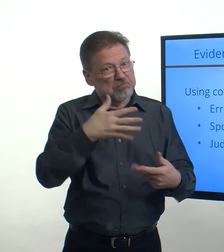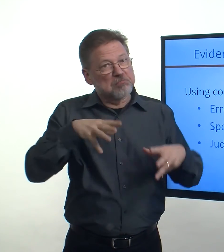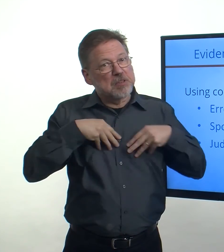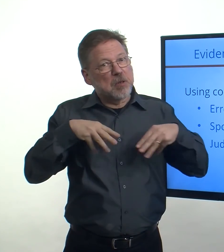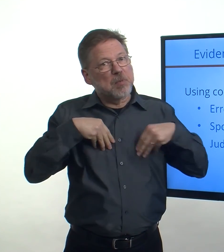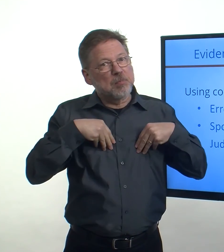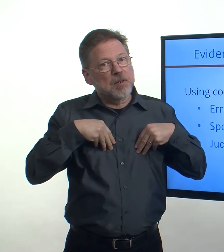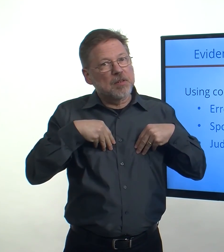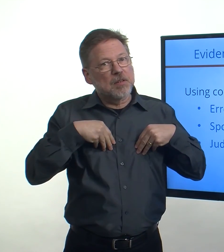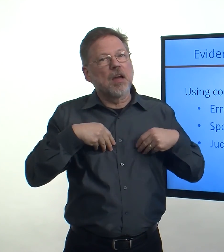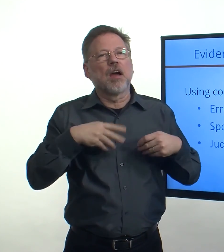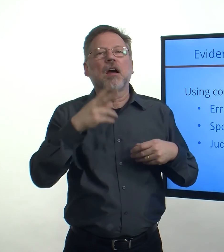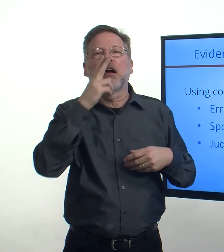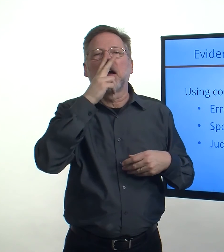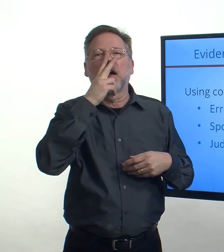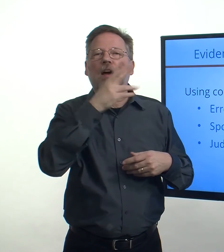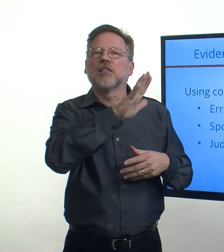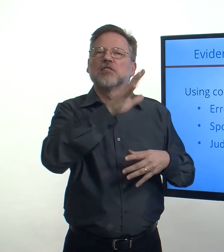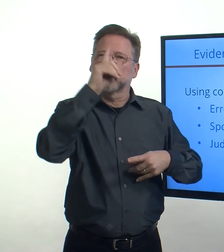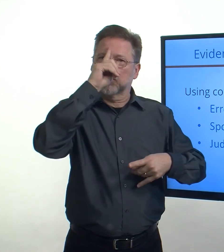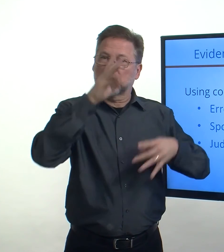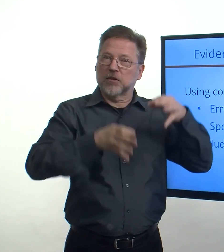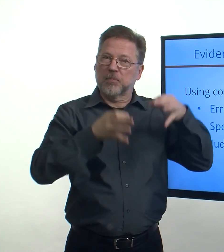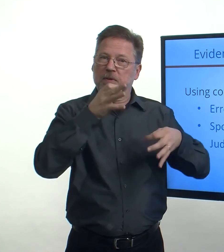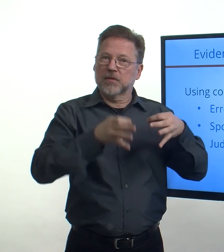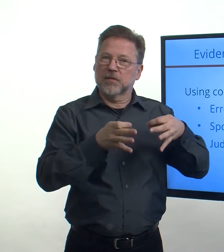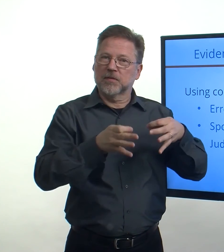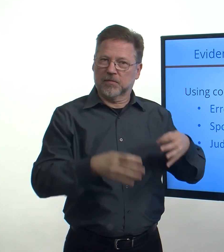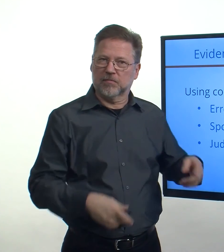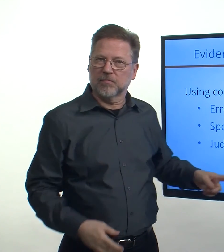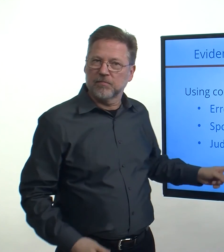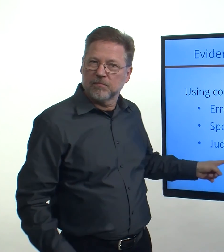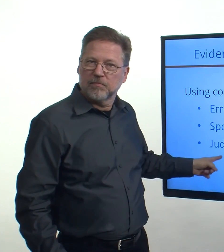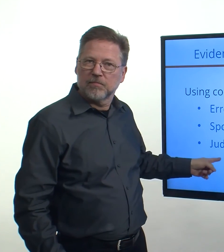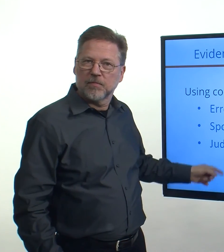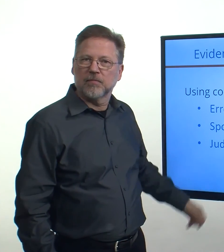Participants are asked whether they think the sign or word is acceptable, the goal being to see their judgment.